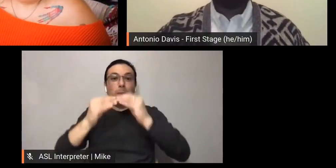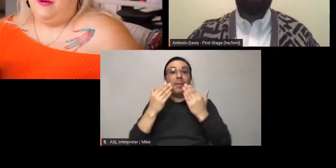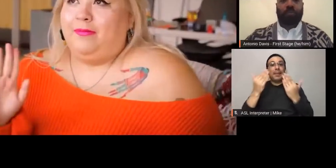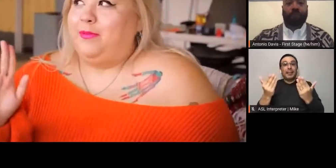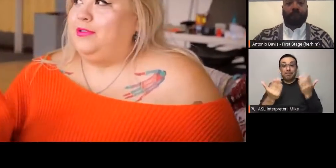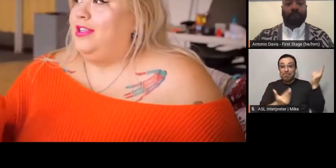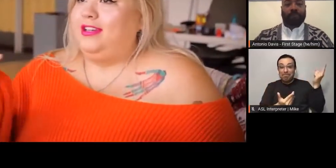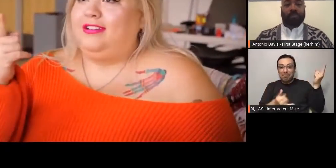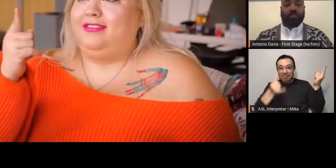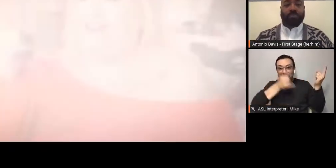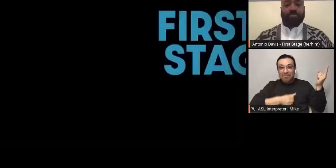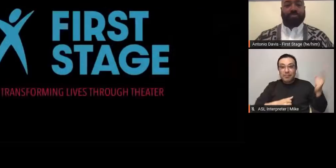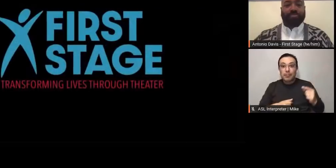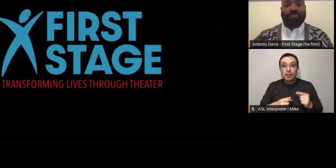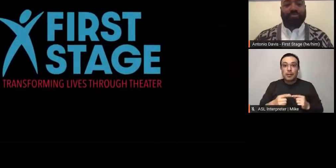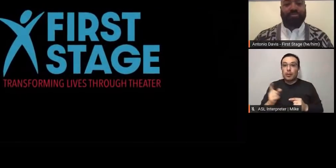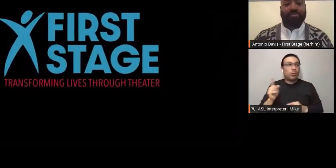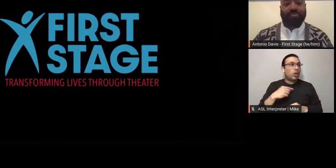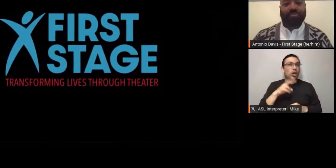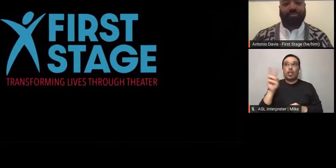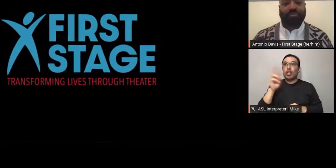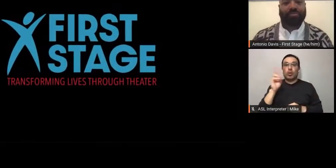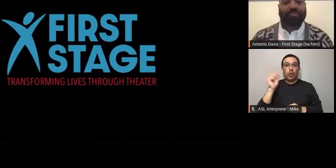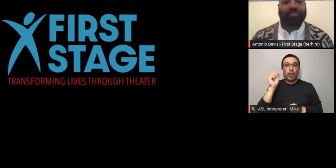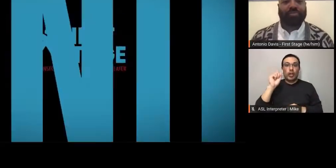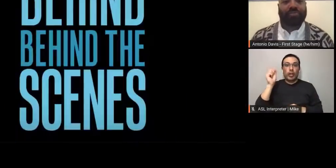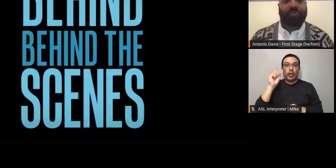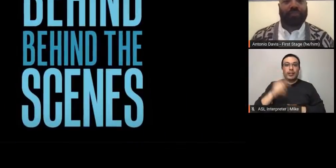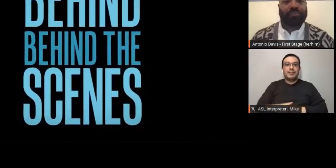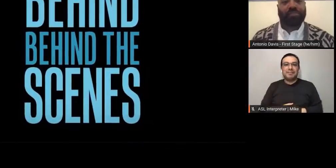VIDEO: